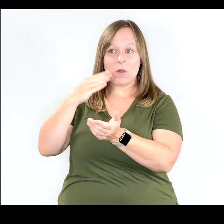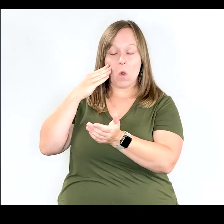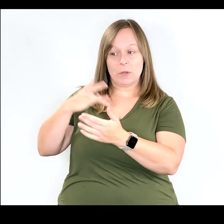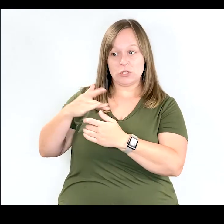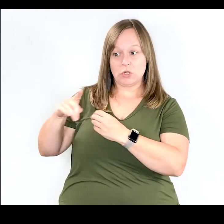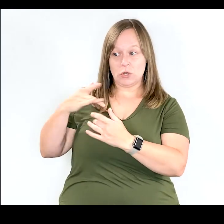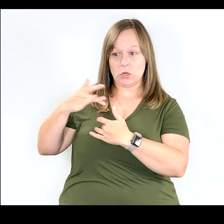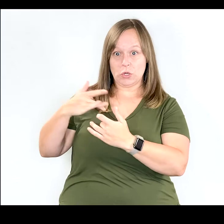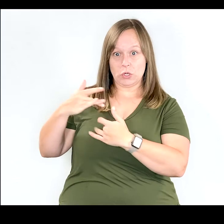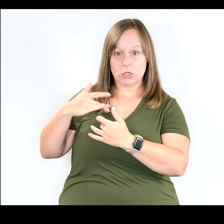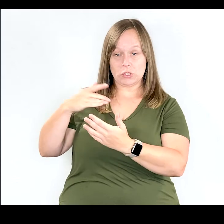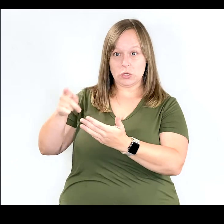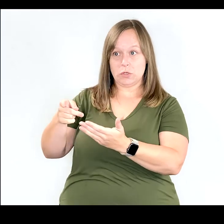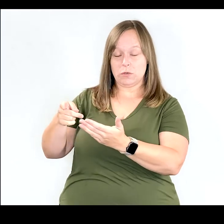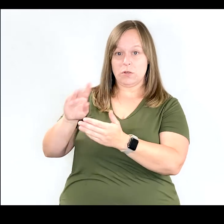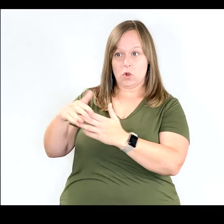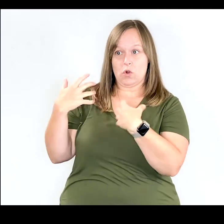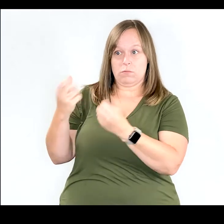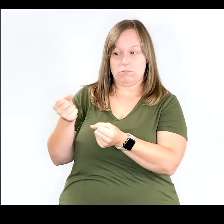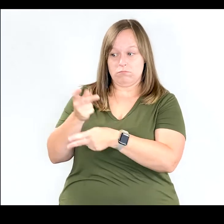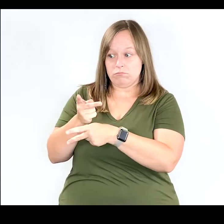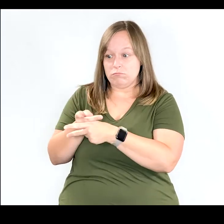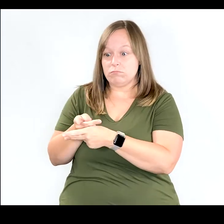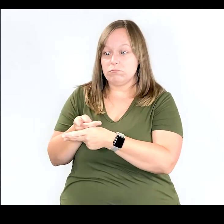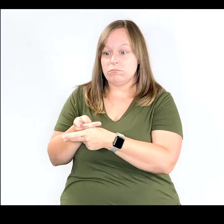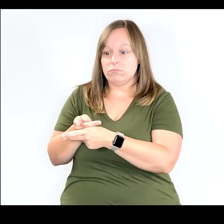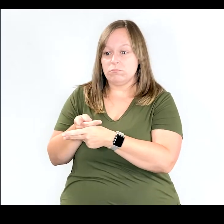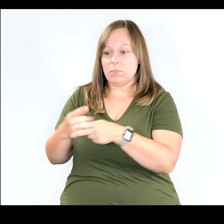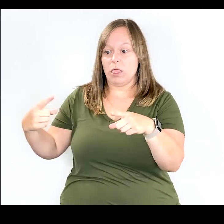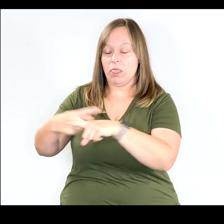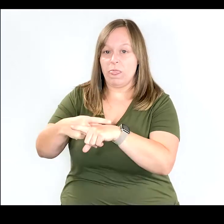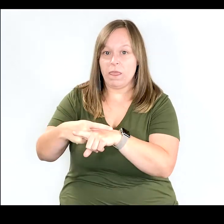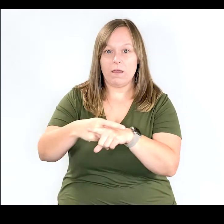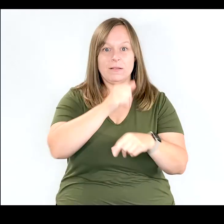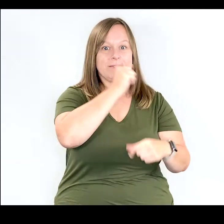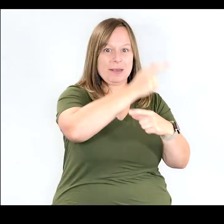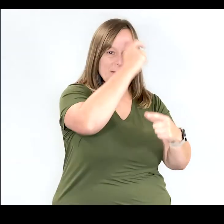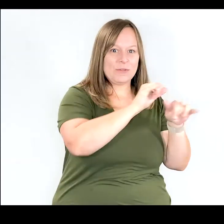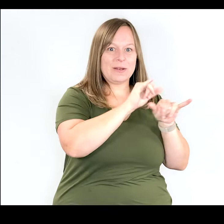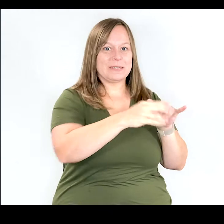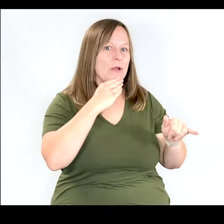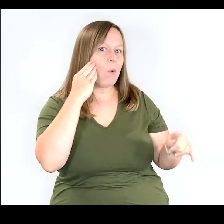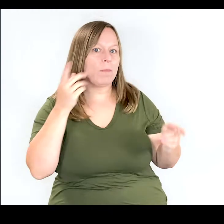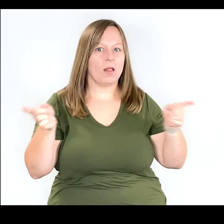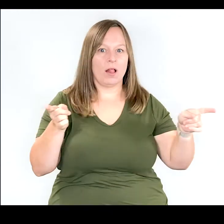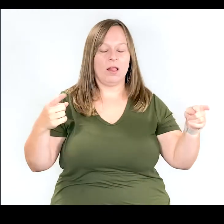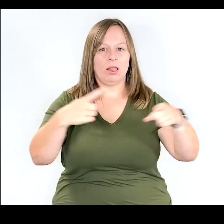home and were concerned about her well-being in her home were pitted against the siblings who wanted her to be home.